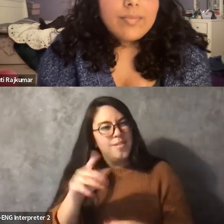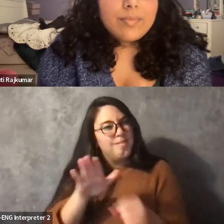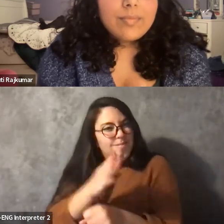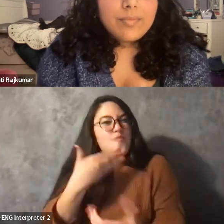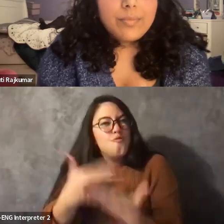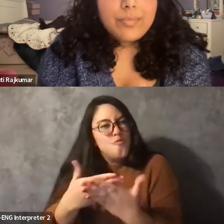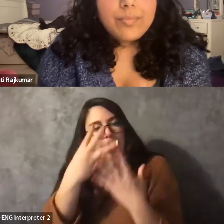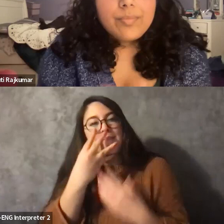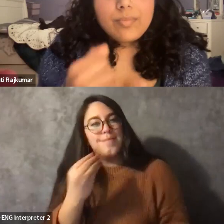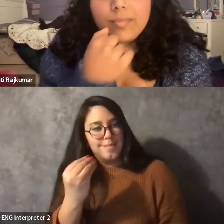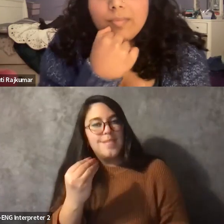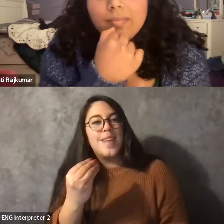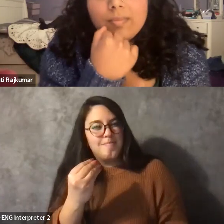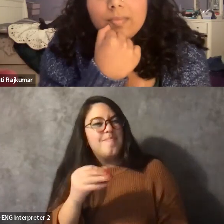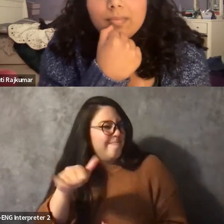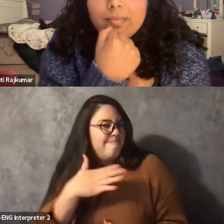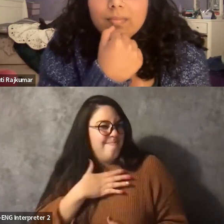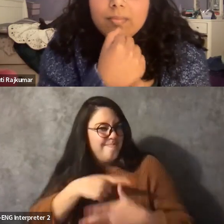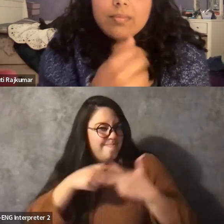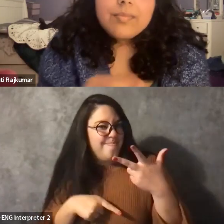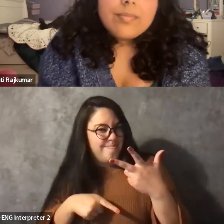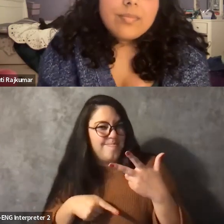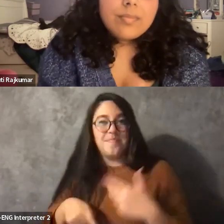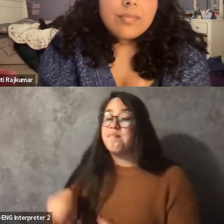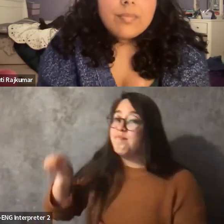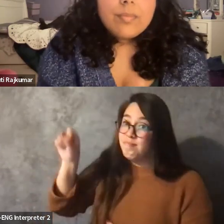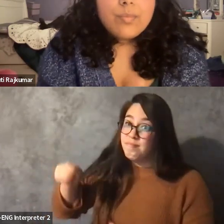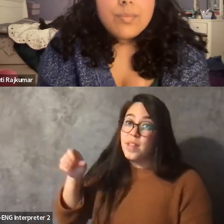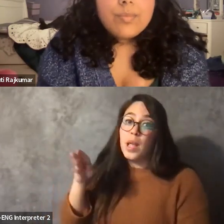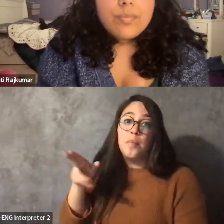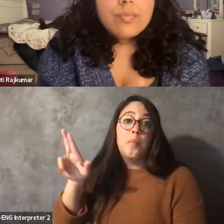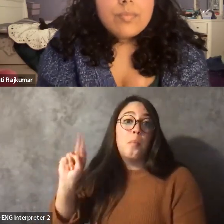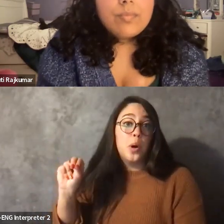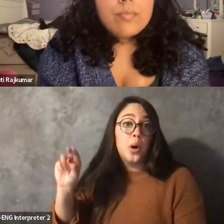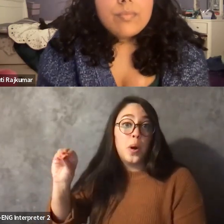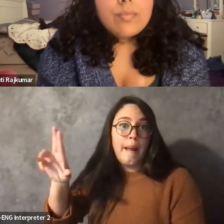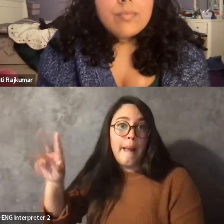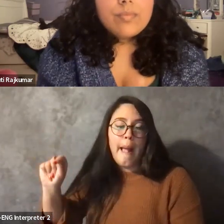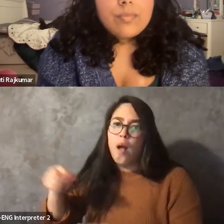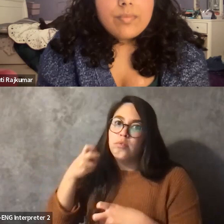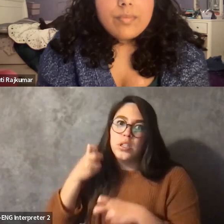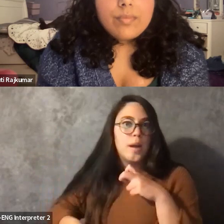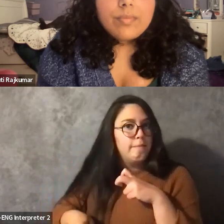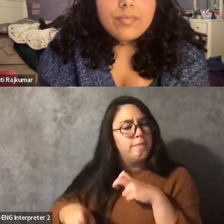No, burnout is really difficult, and there needs to be more resources in general on that. Shruti.